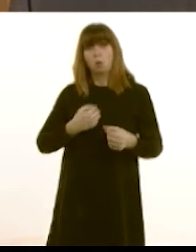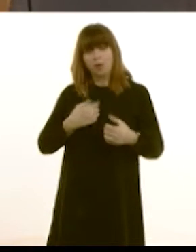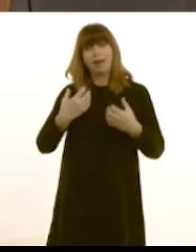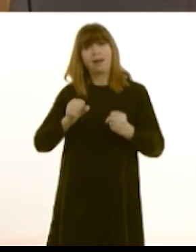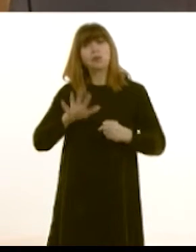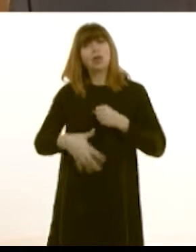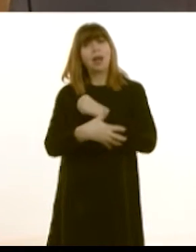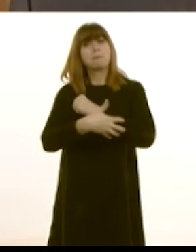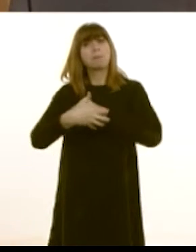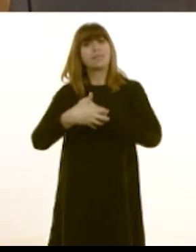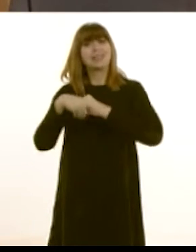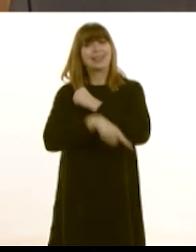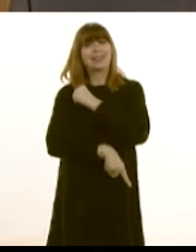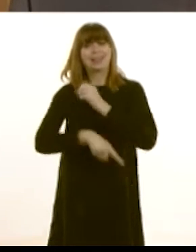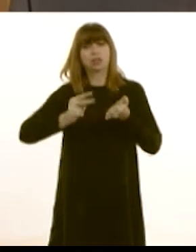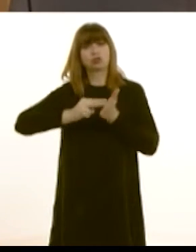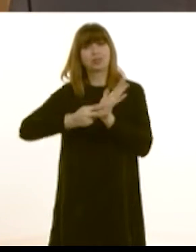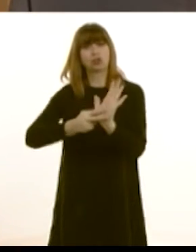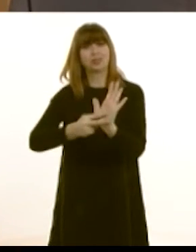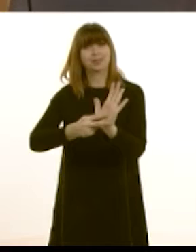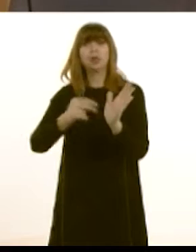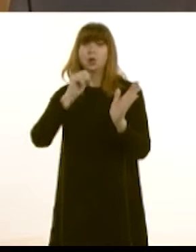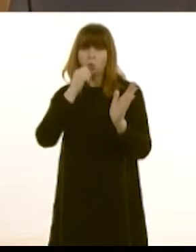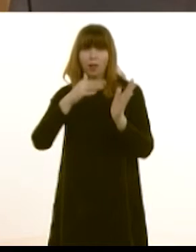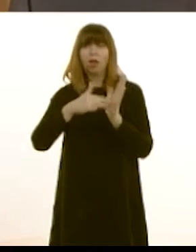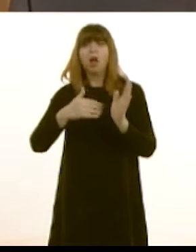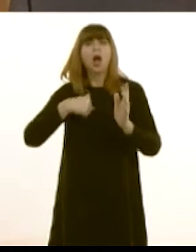I cannot say, of course, that weíll be able to deal with all the damage that the Conservative